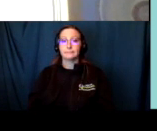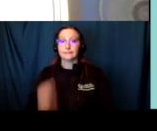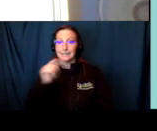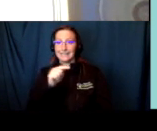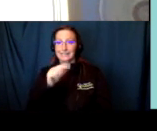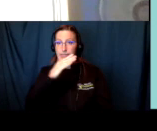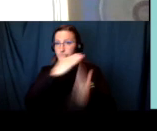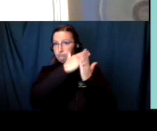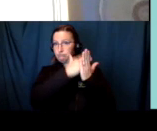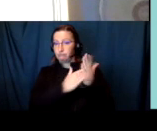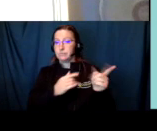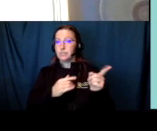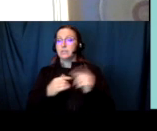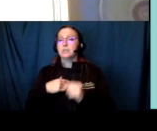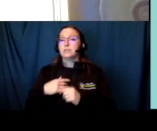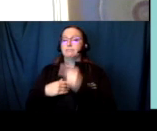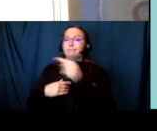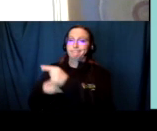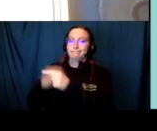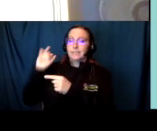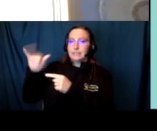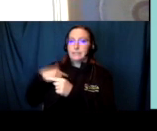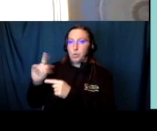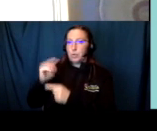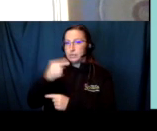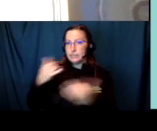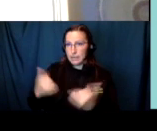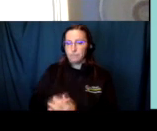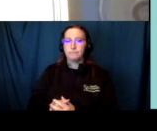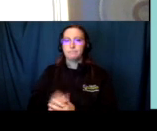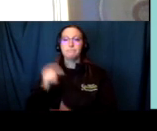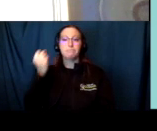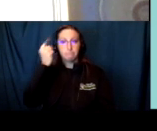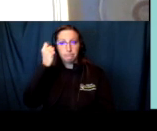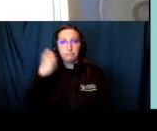different skills. So he's learned now that objects have names